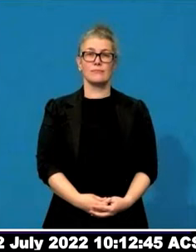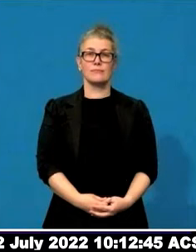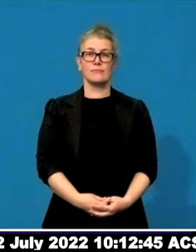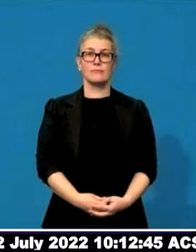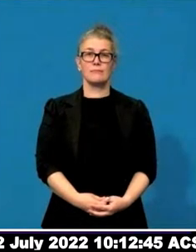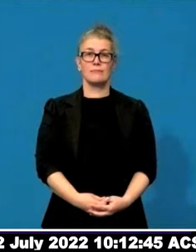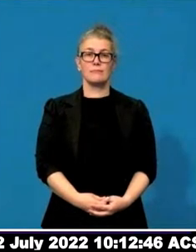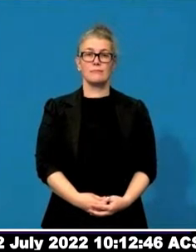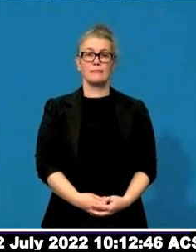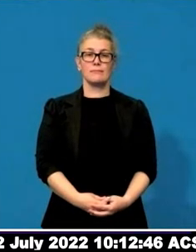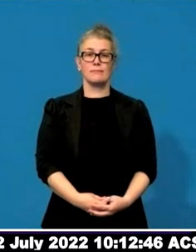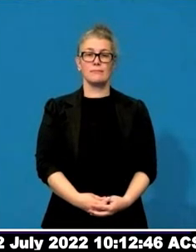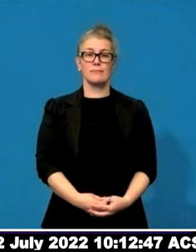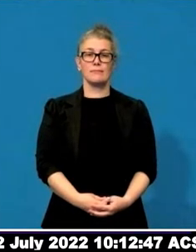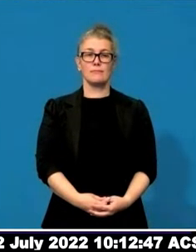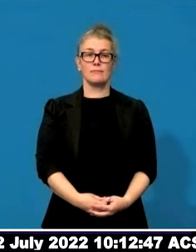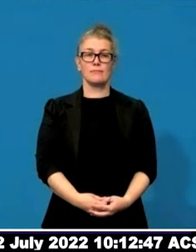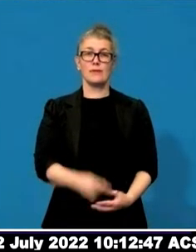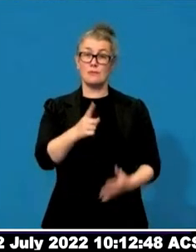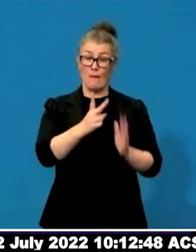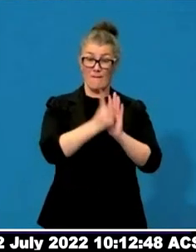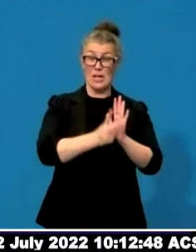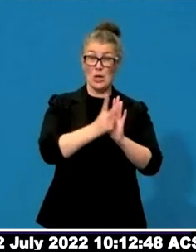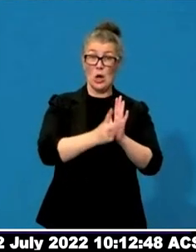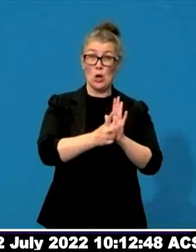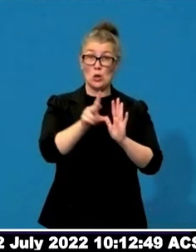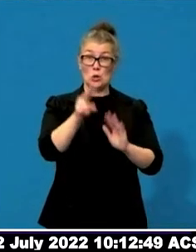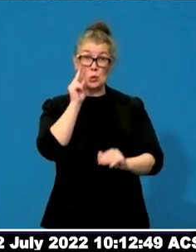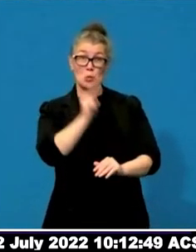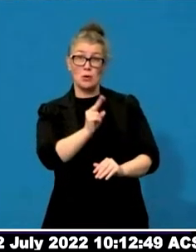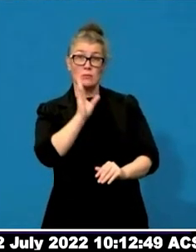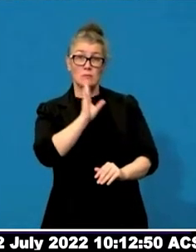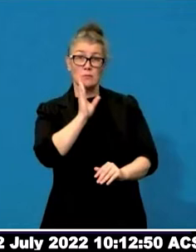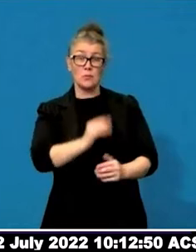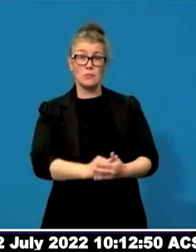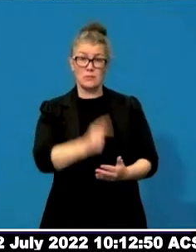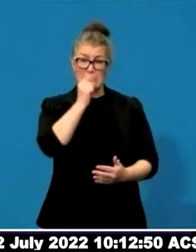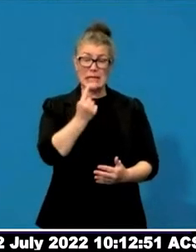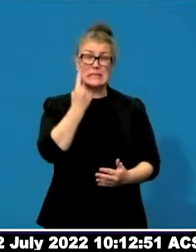So, we just had a look at that video. And you can see the roads in Tennant Creek.